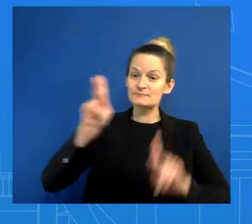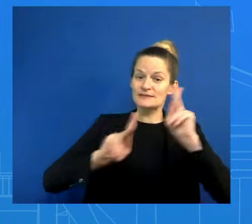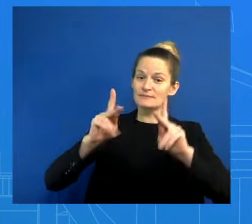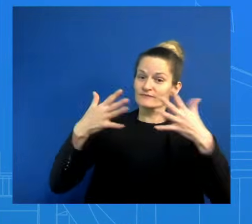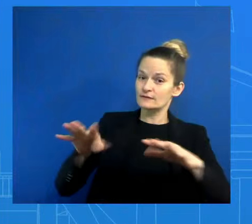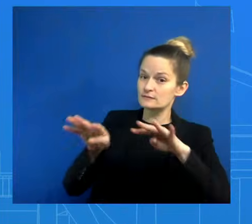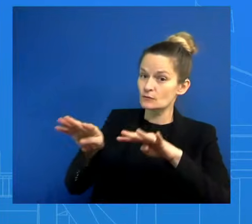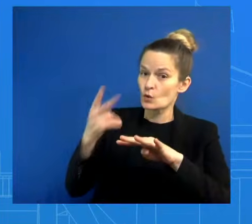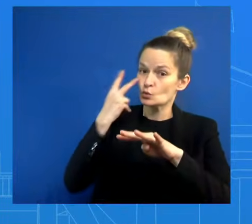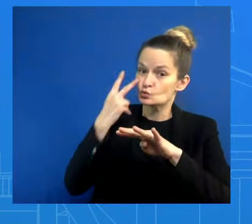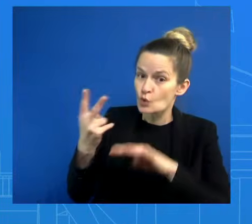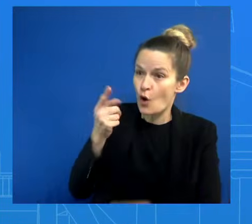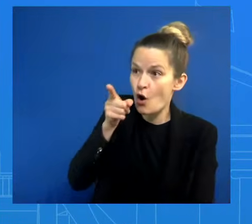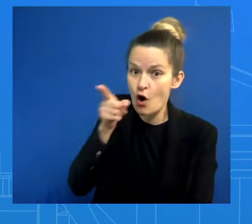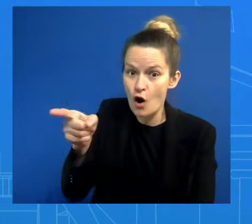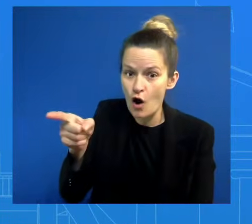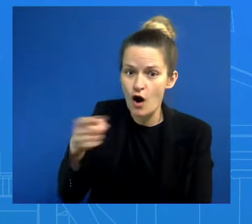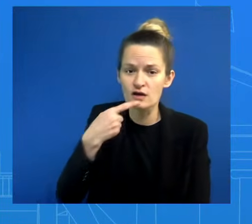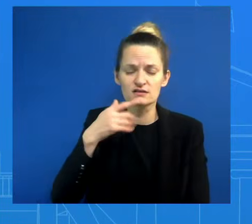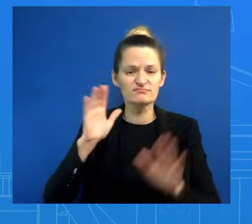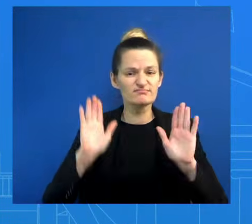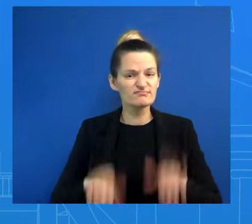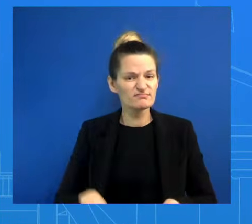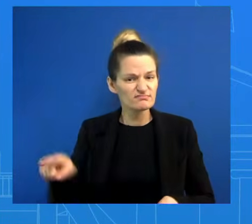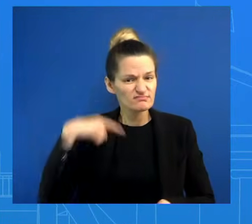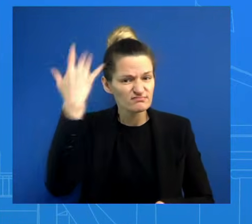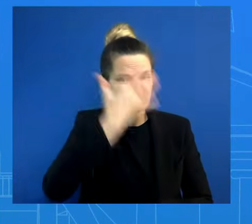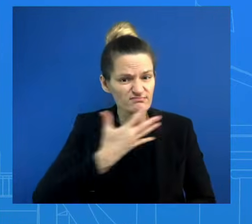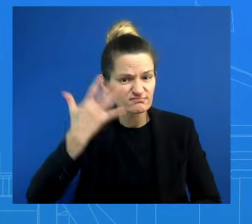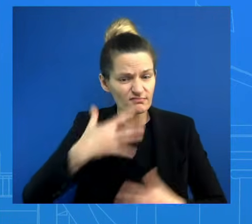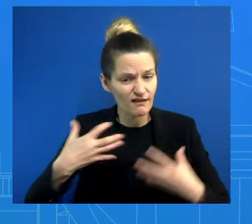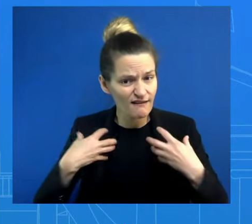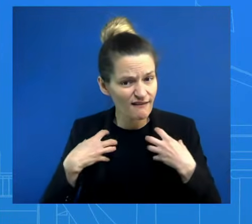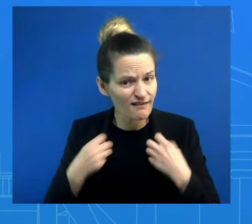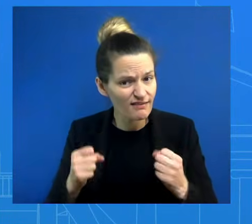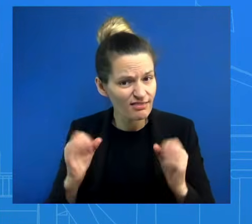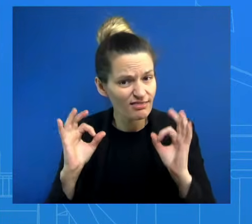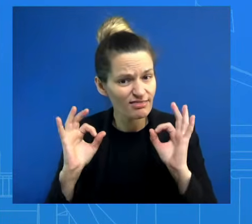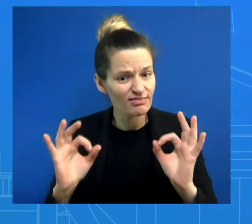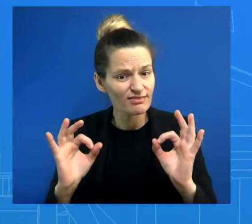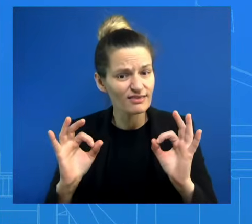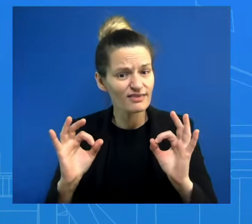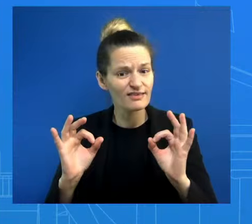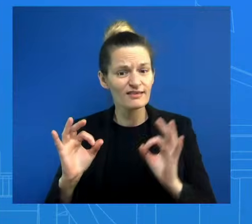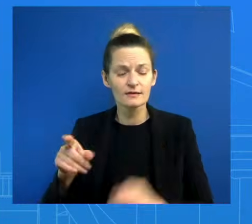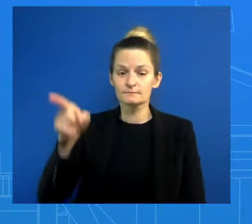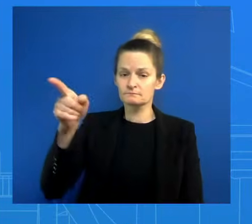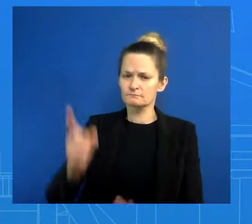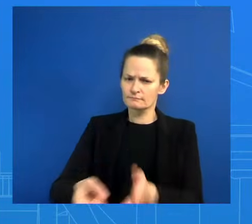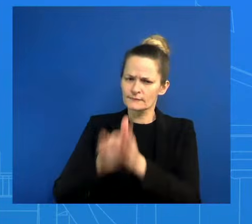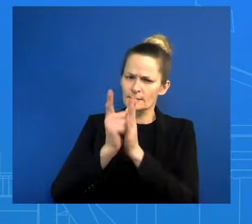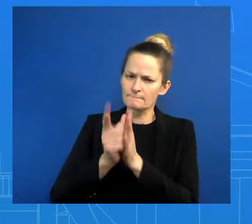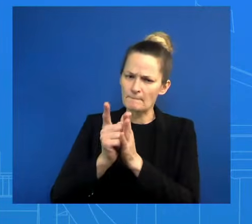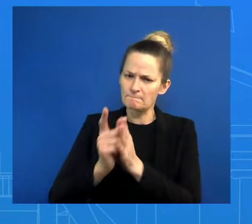She was immediately taken to Brooke Army Medical Center where she is being offered a range of support options